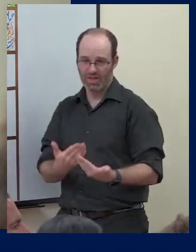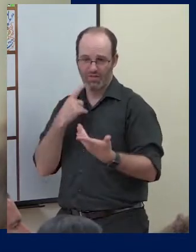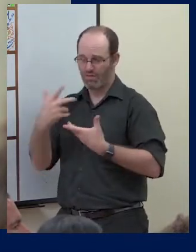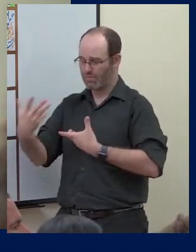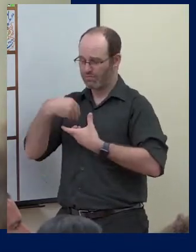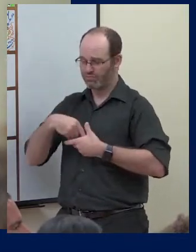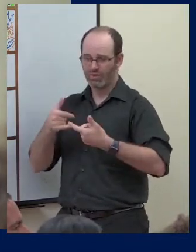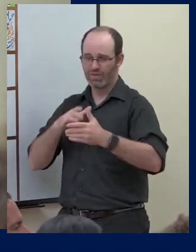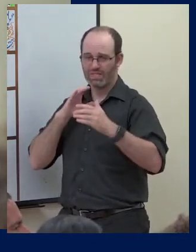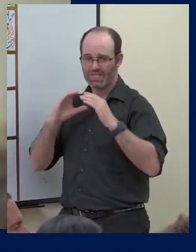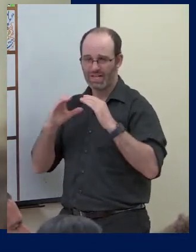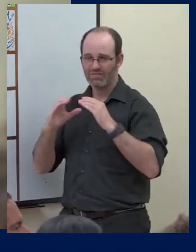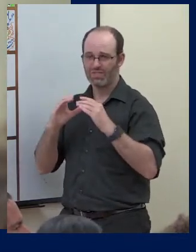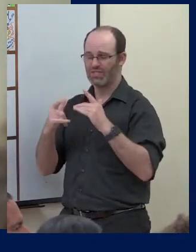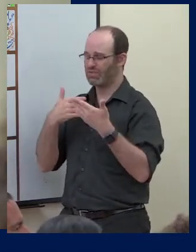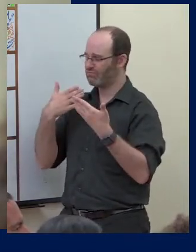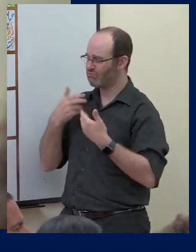your experience.